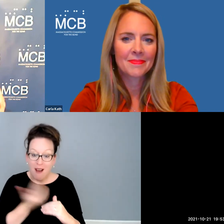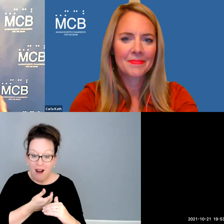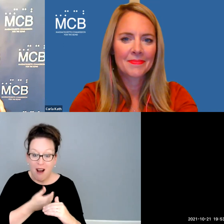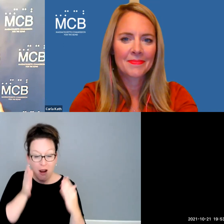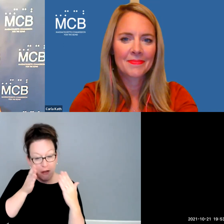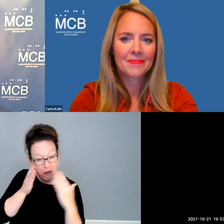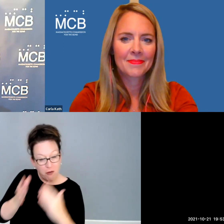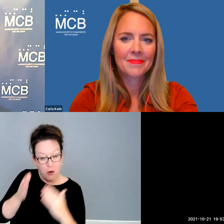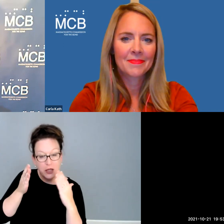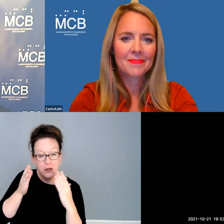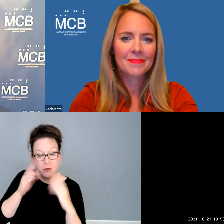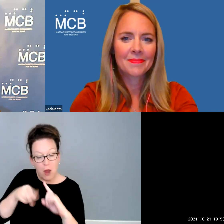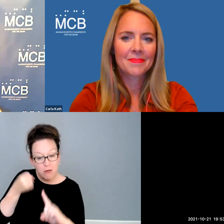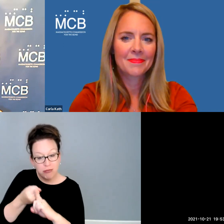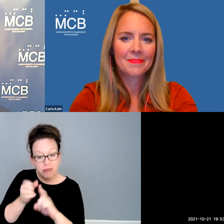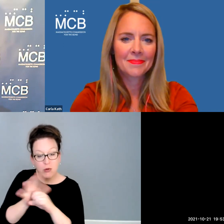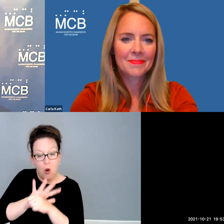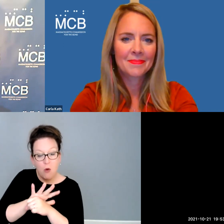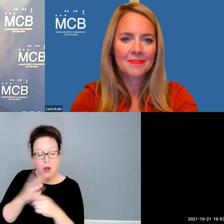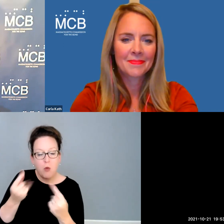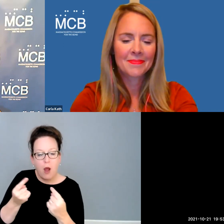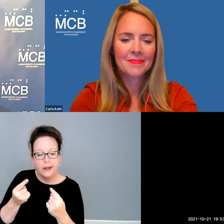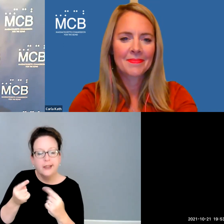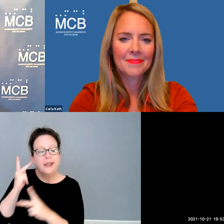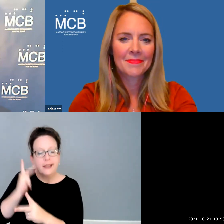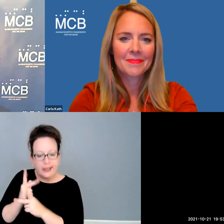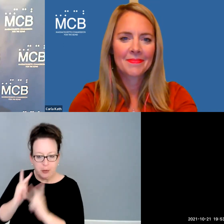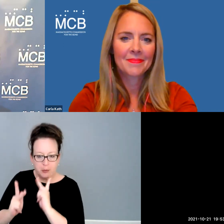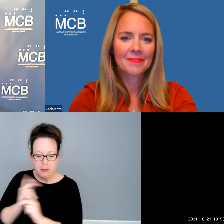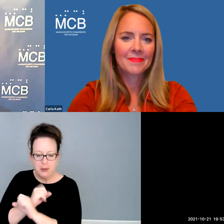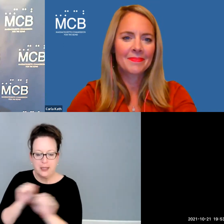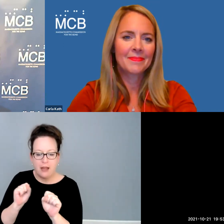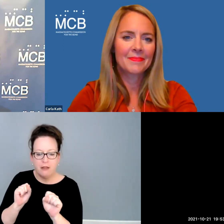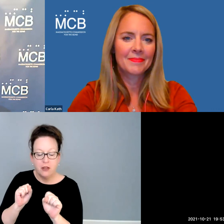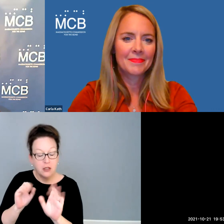and keeping people healthy. I'm very pleased to report that we didn't see any major breakouts